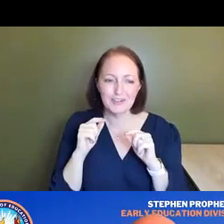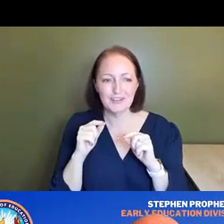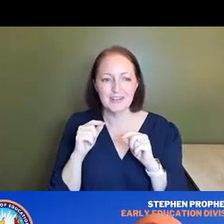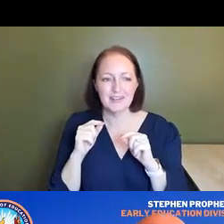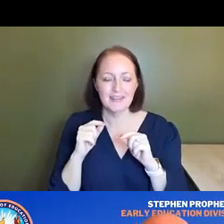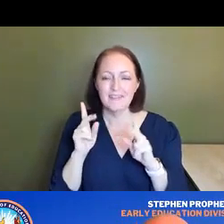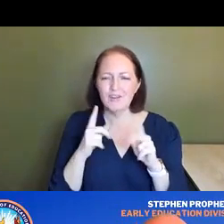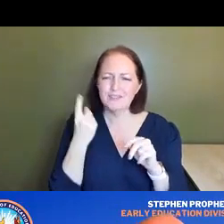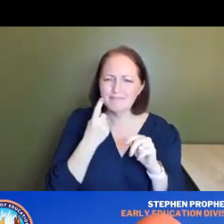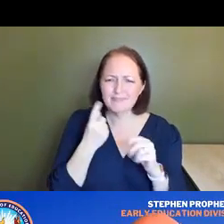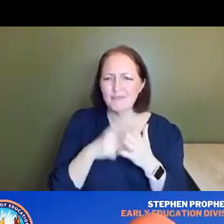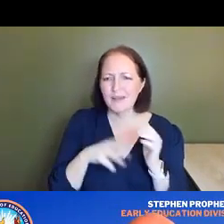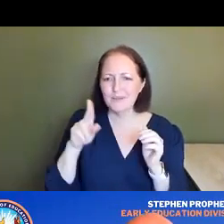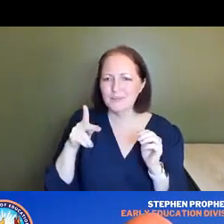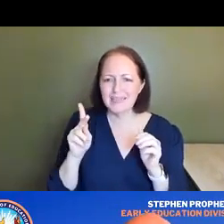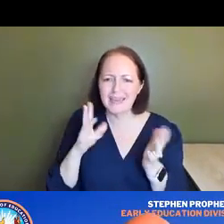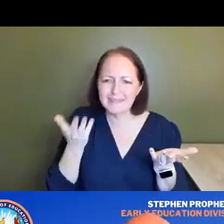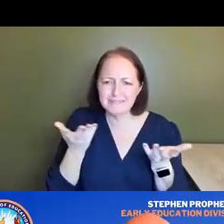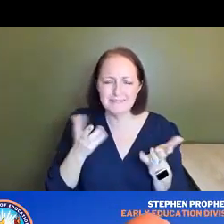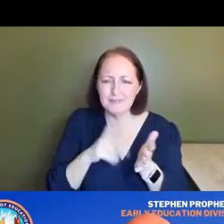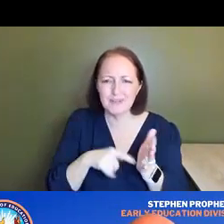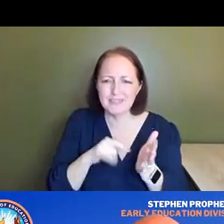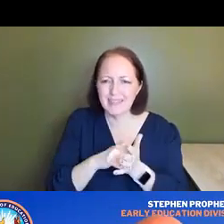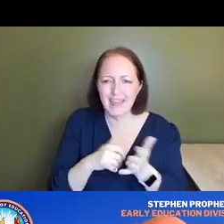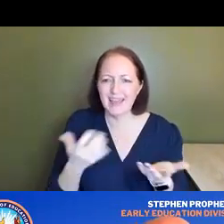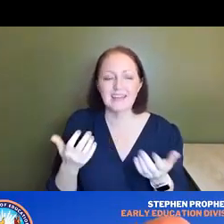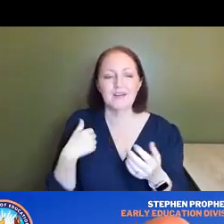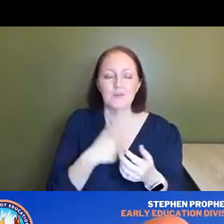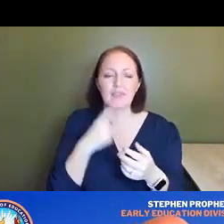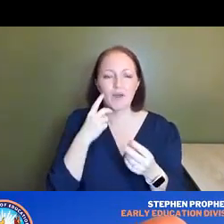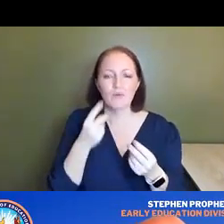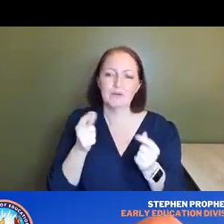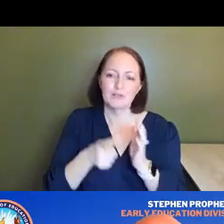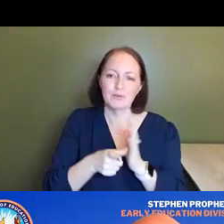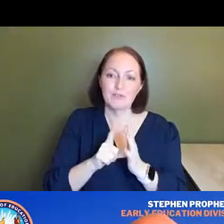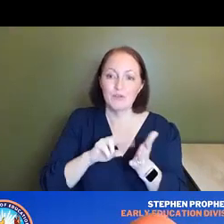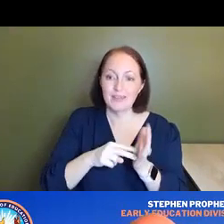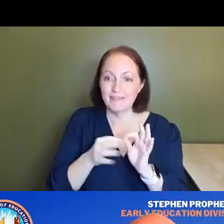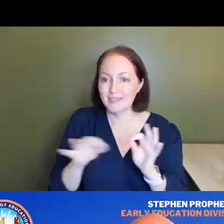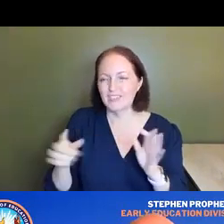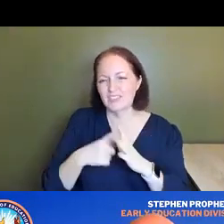wondering what UPK is. So we thought we'd quickly review it as a as a starting place.